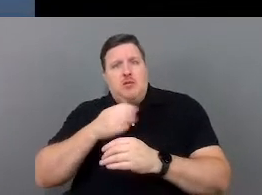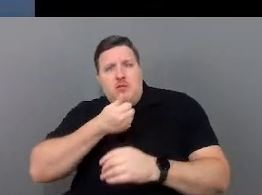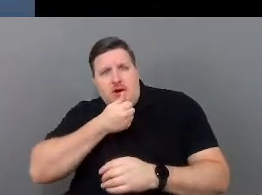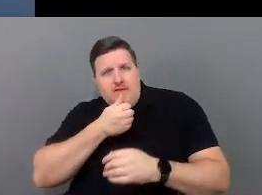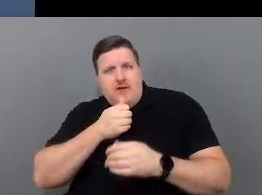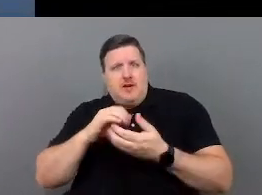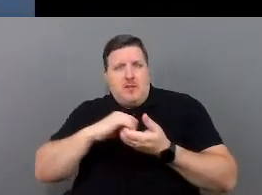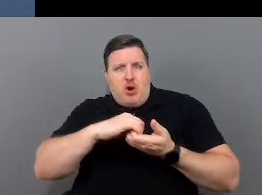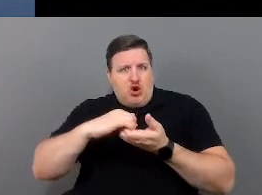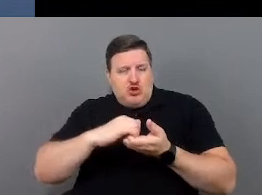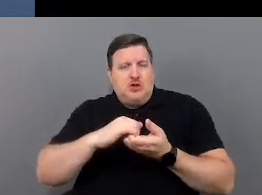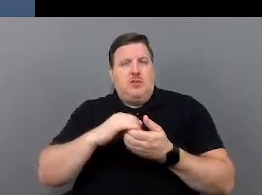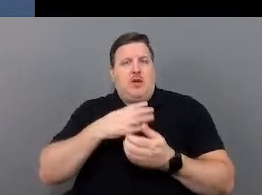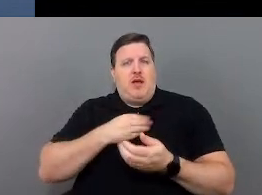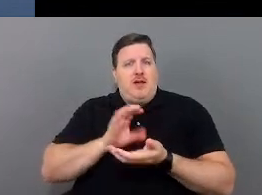SPEAKER 69 IS